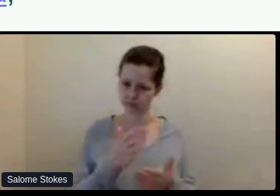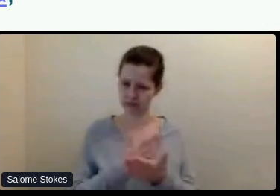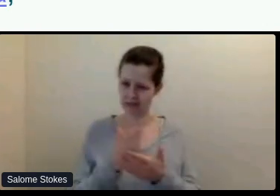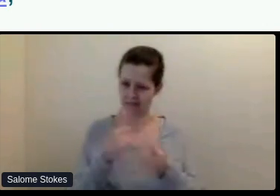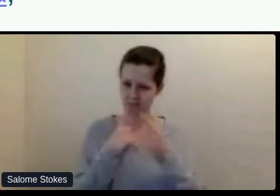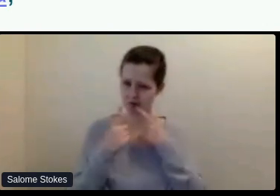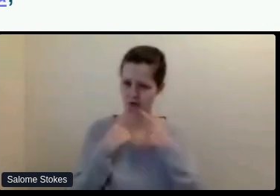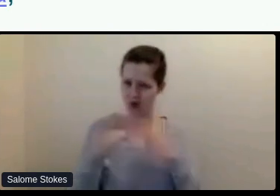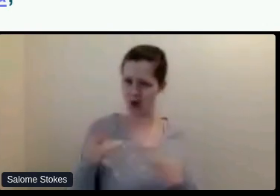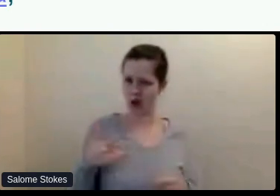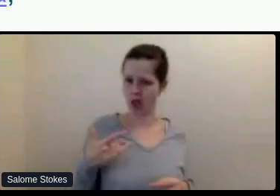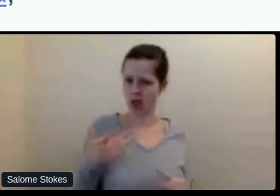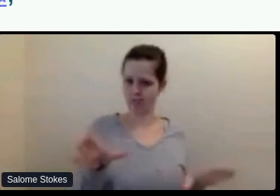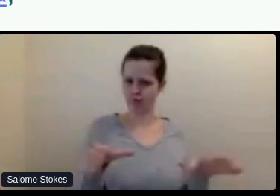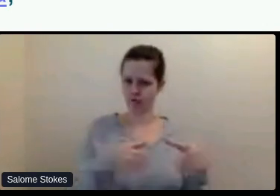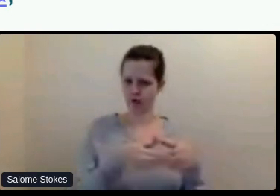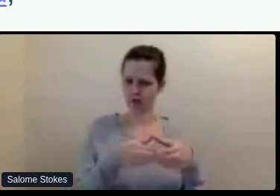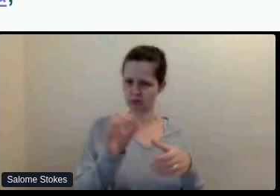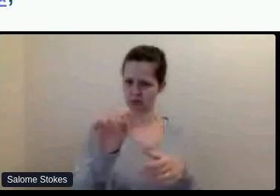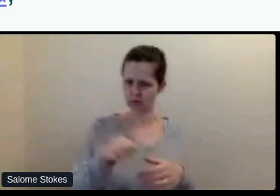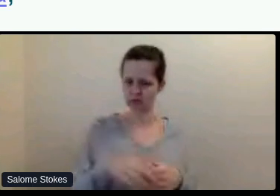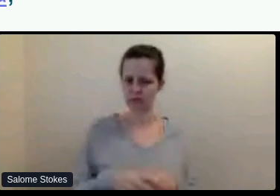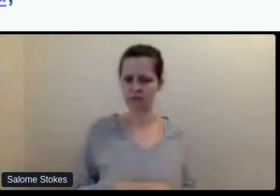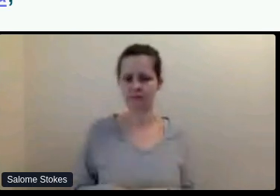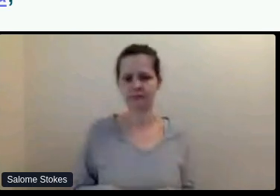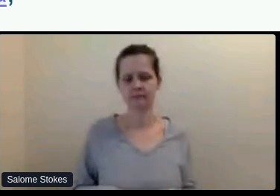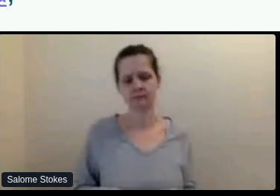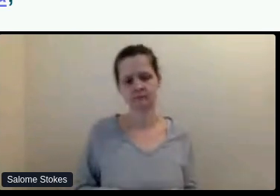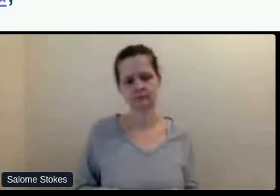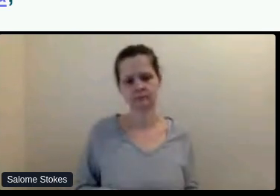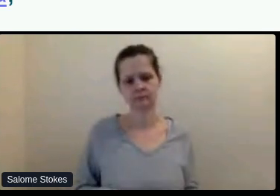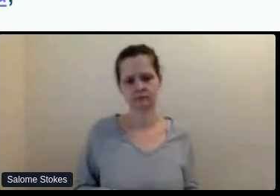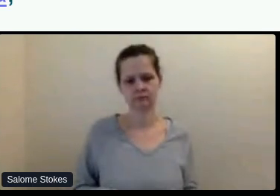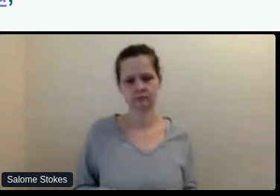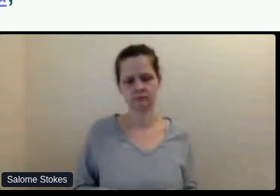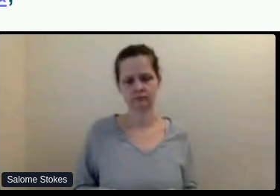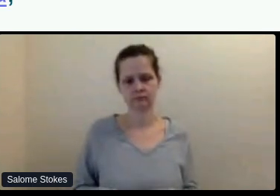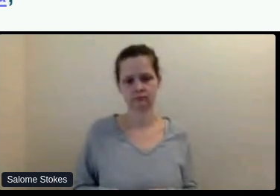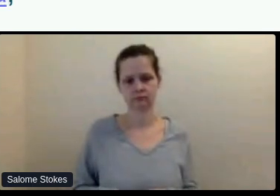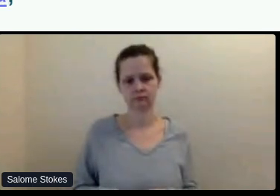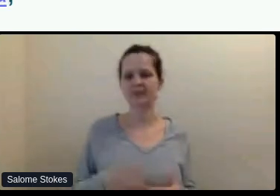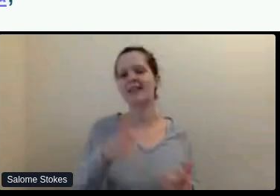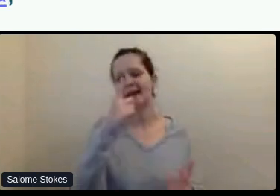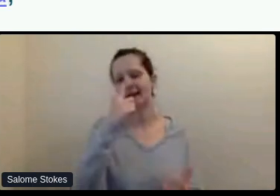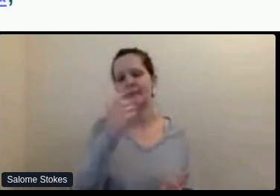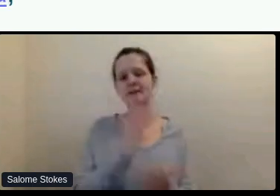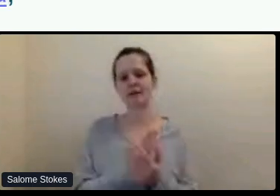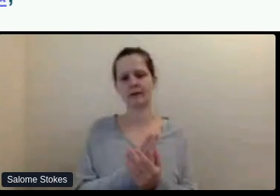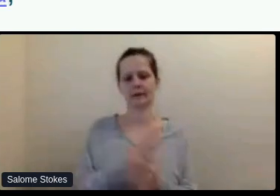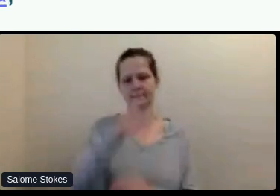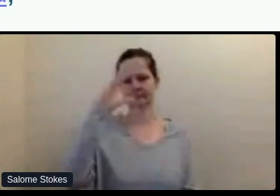I suppose they can be assertive and they can be polite and it's which